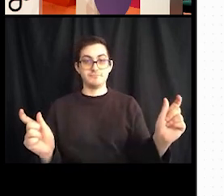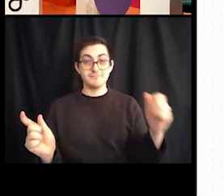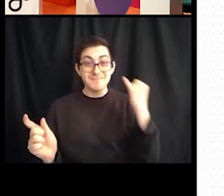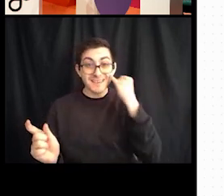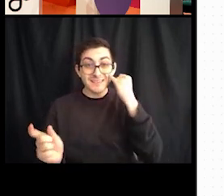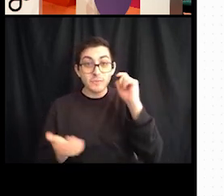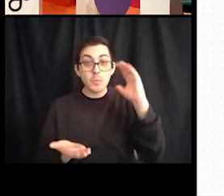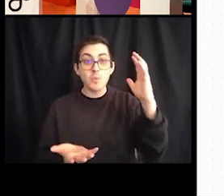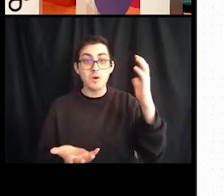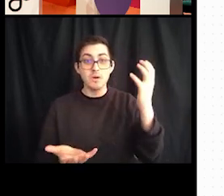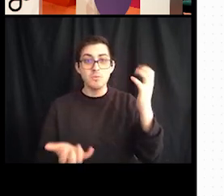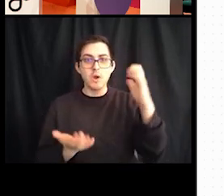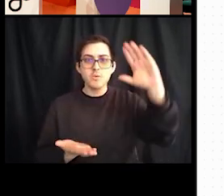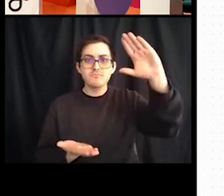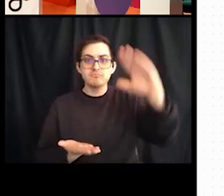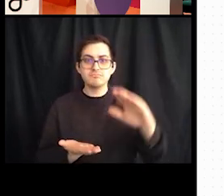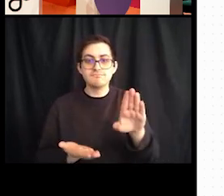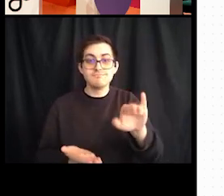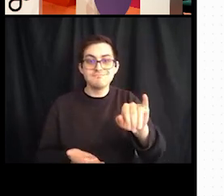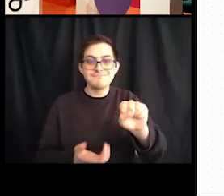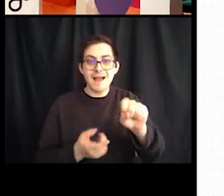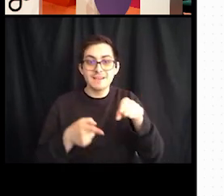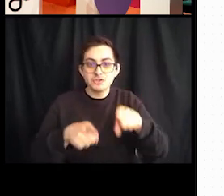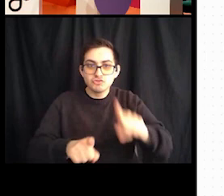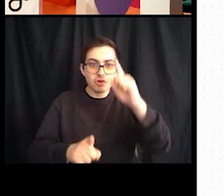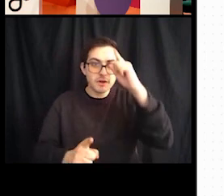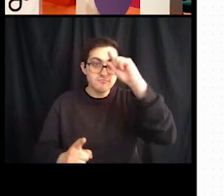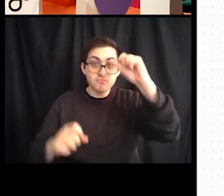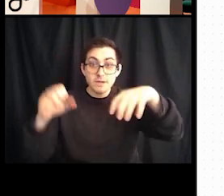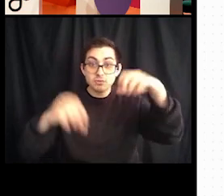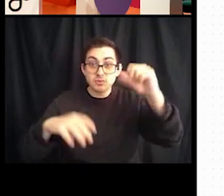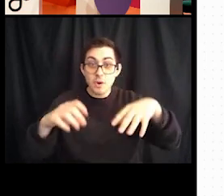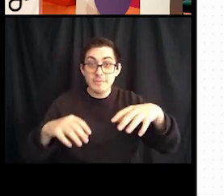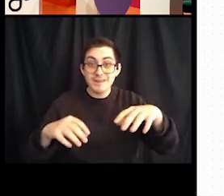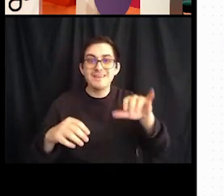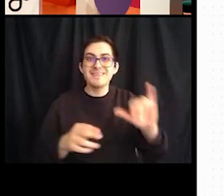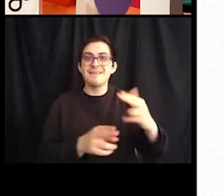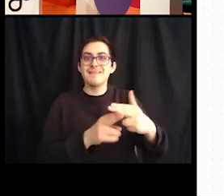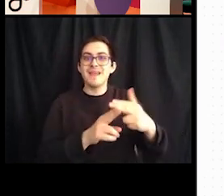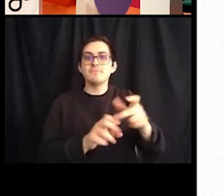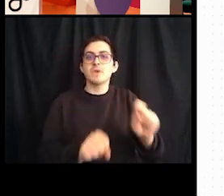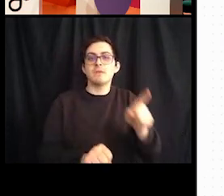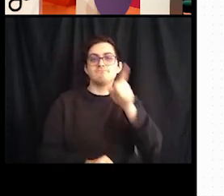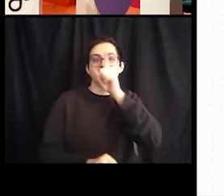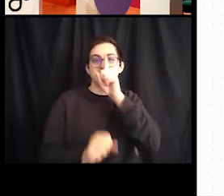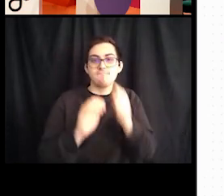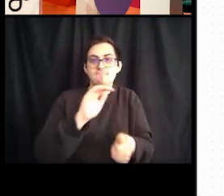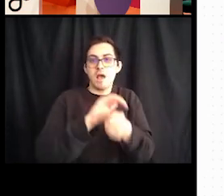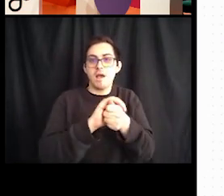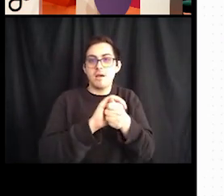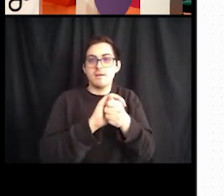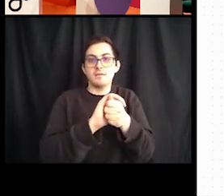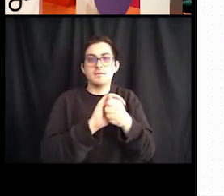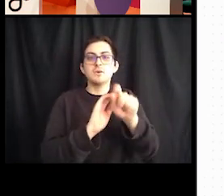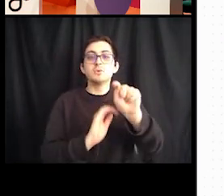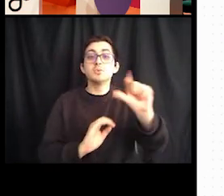doing a brainstorming session, you can also toggle these others off by clicking on this icon in the toolbar.